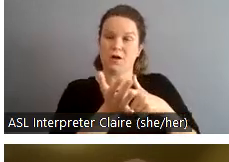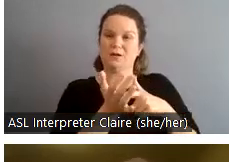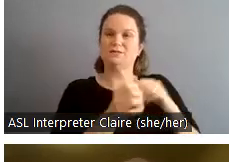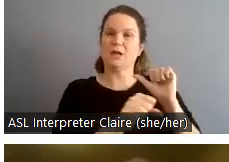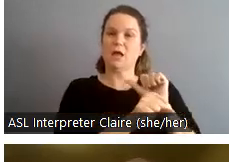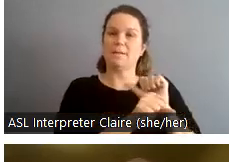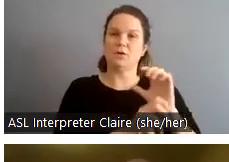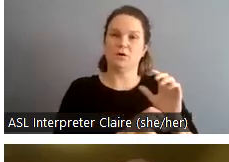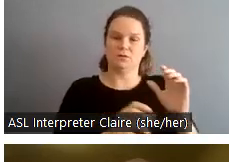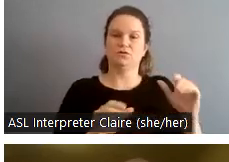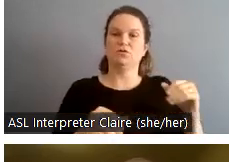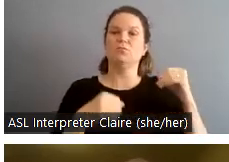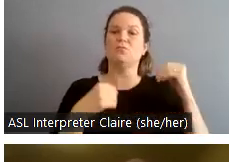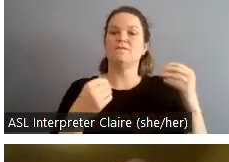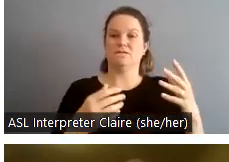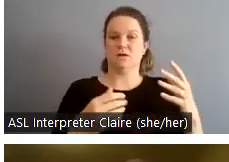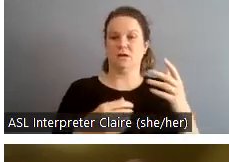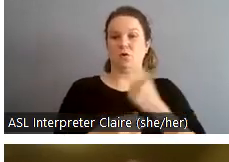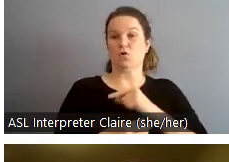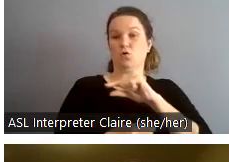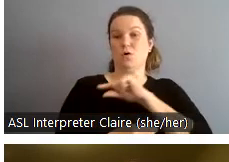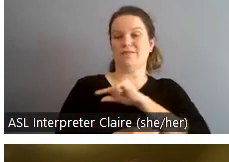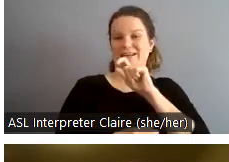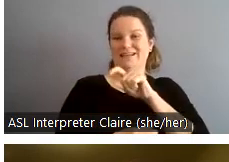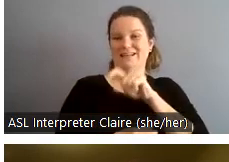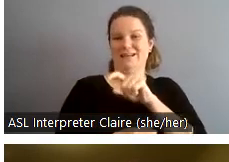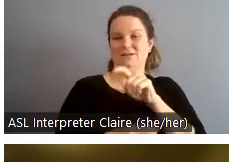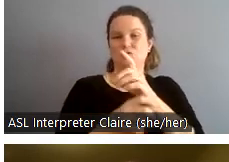eligible employees who have a